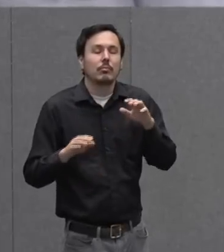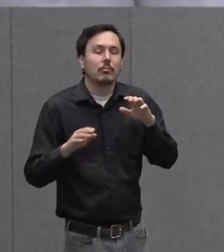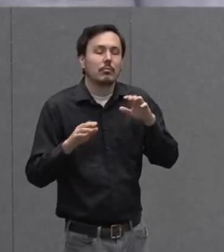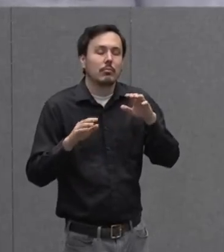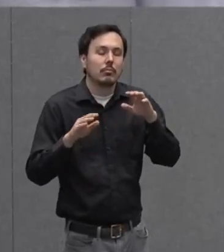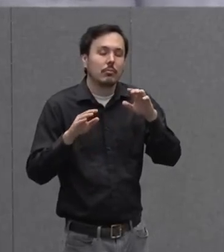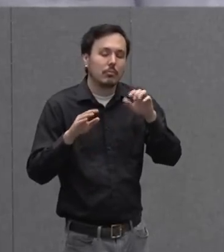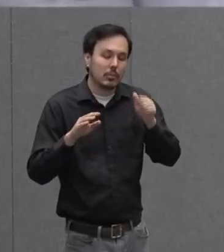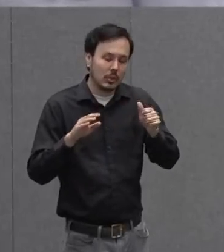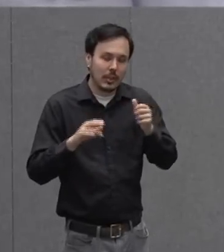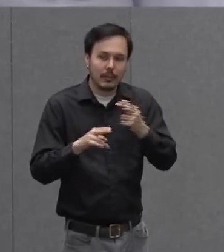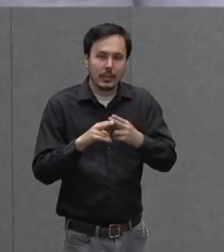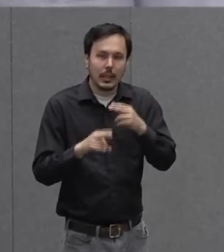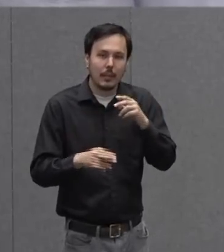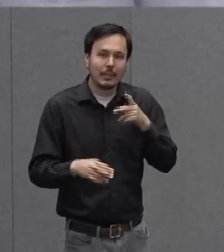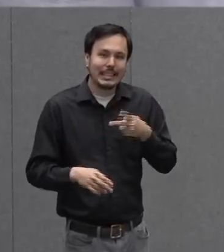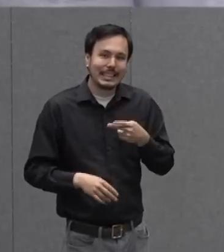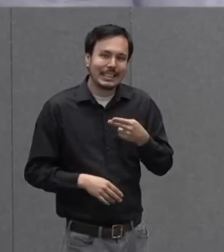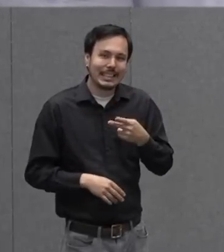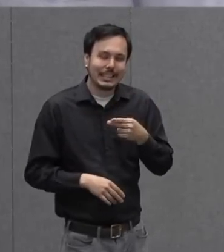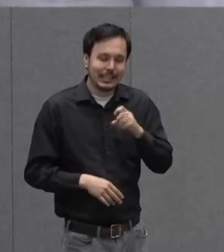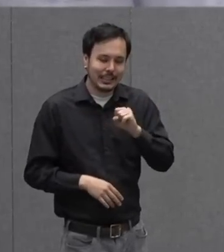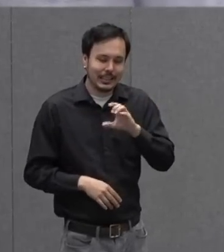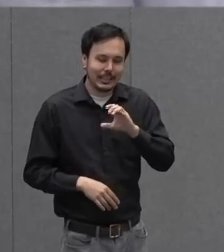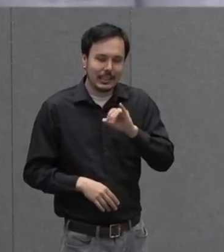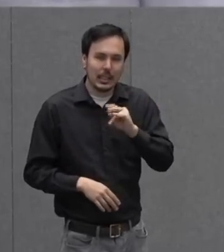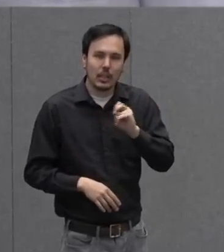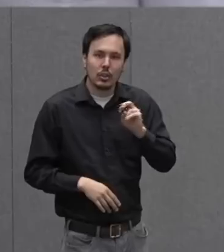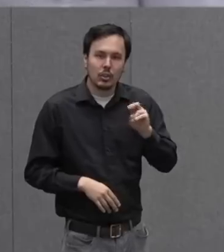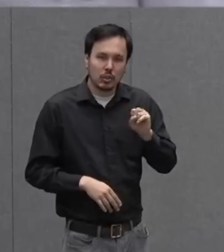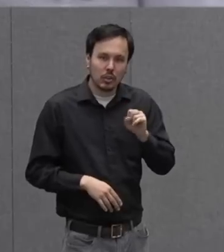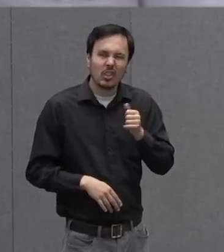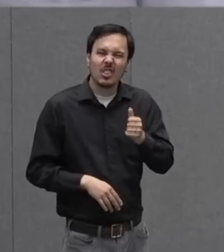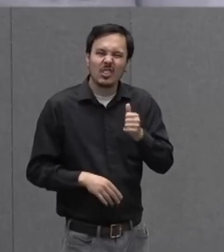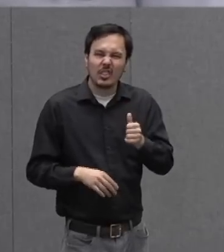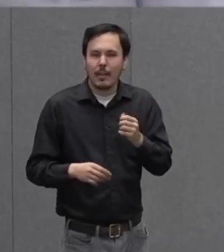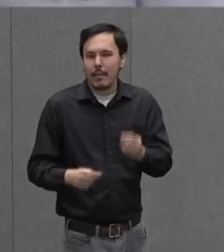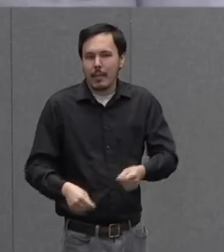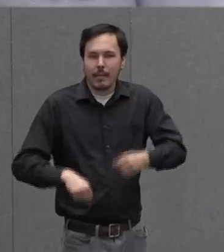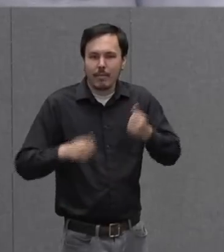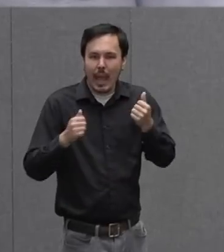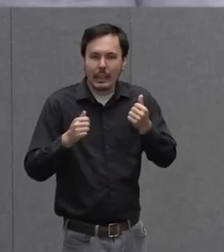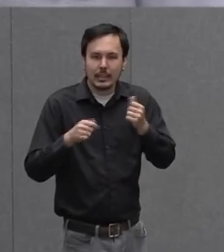and she was the fasted blade in all the land. She, too, was unchallenged.